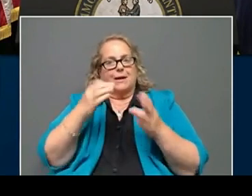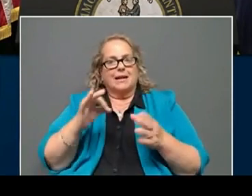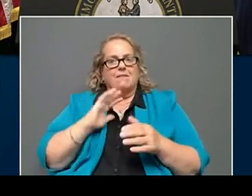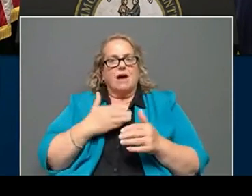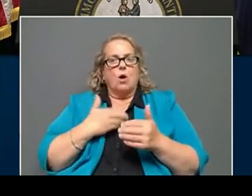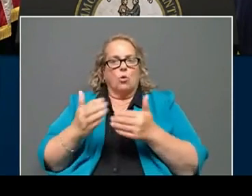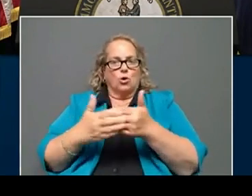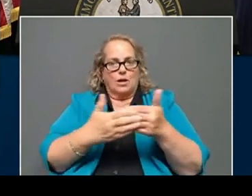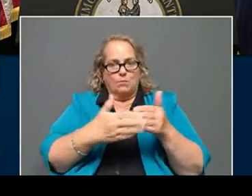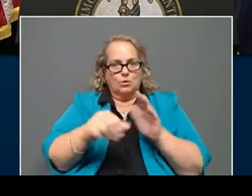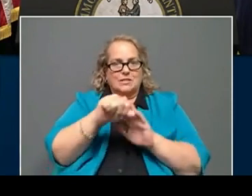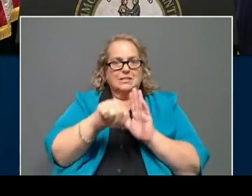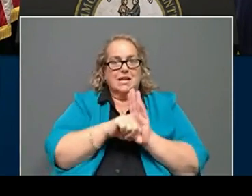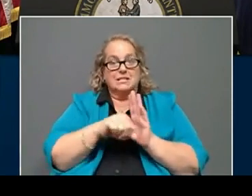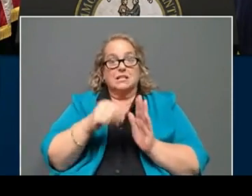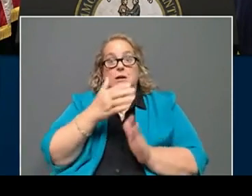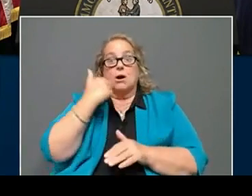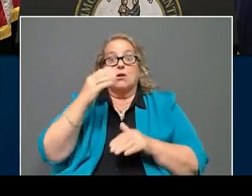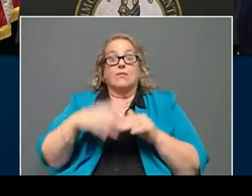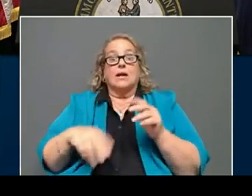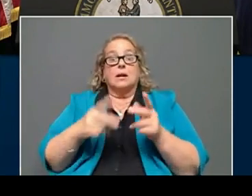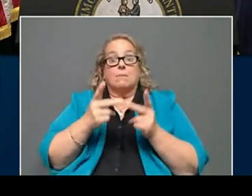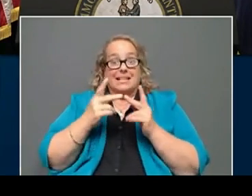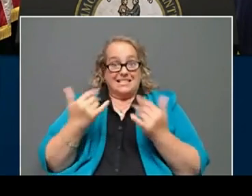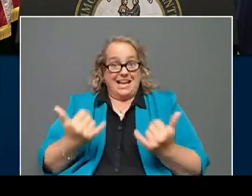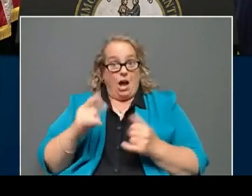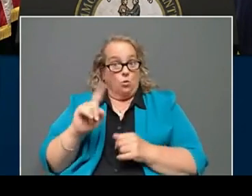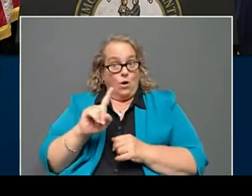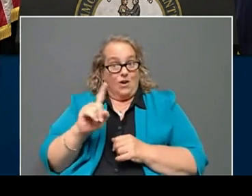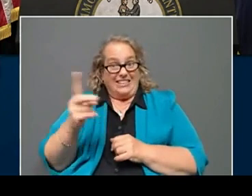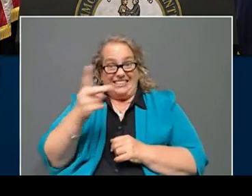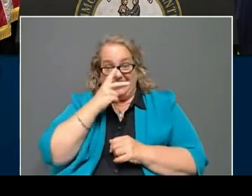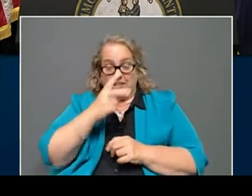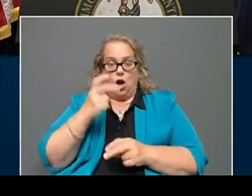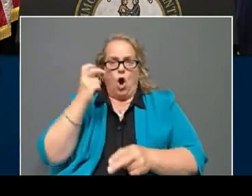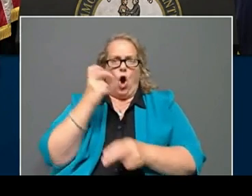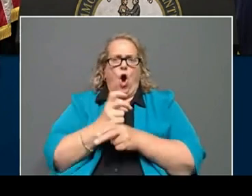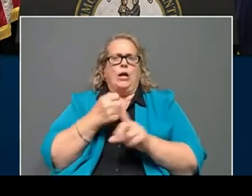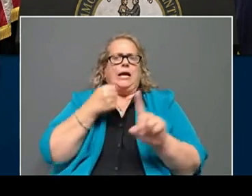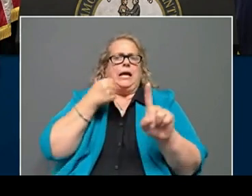places right now that are seeing the hardest hit from the delta variant.